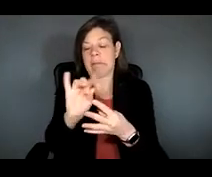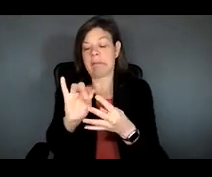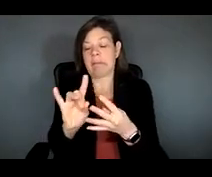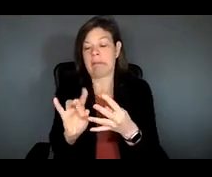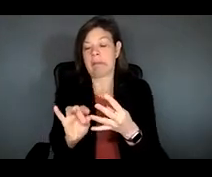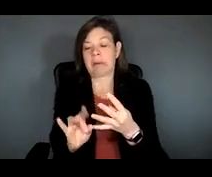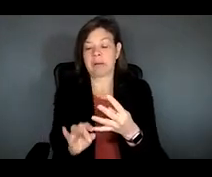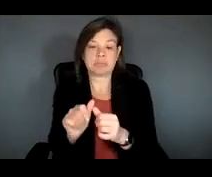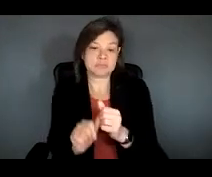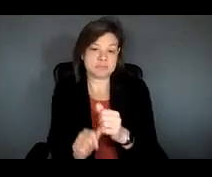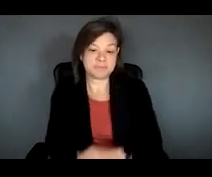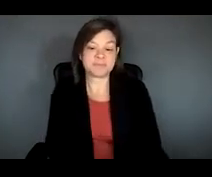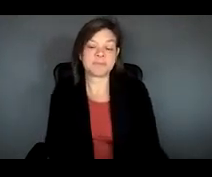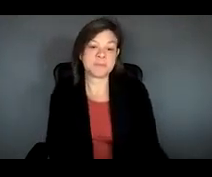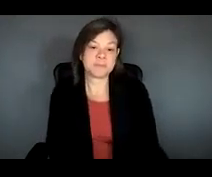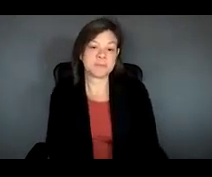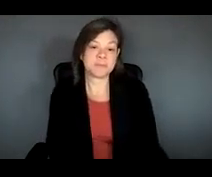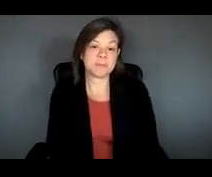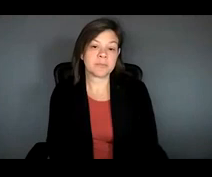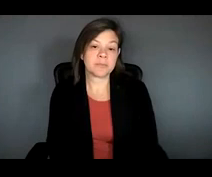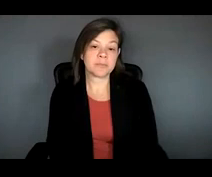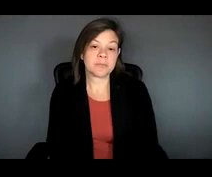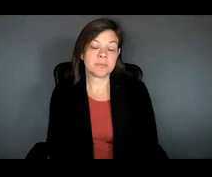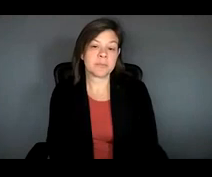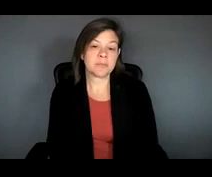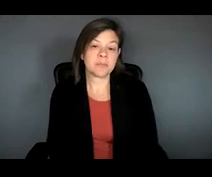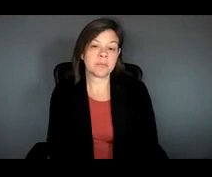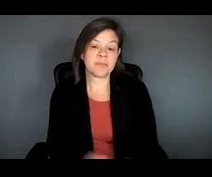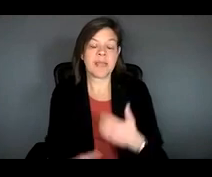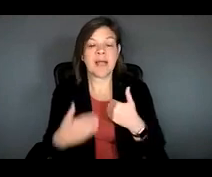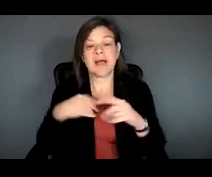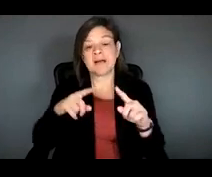and have a variety of forms of presentation